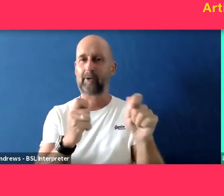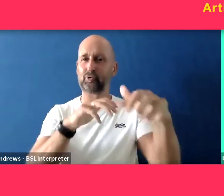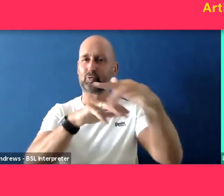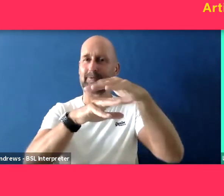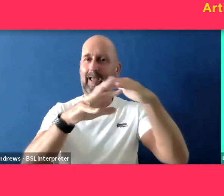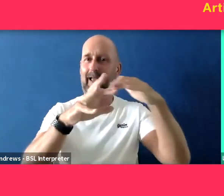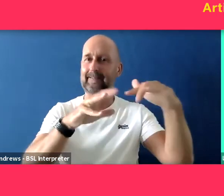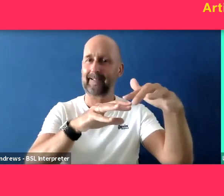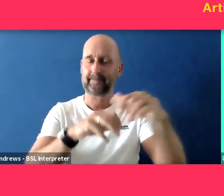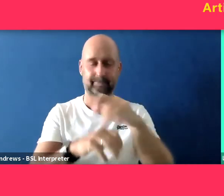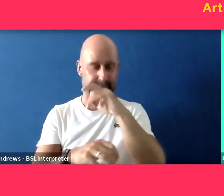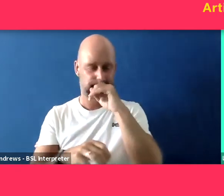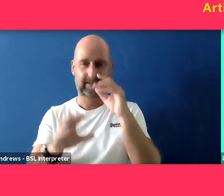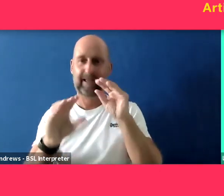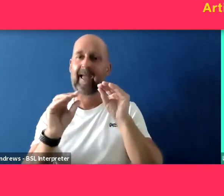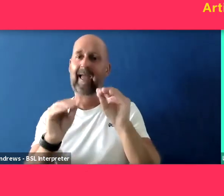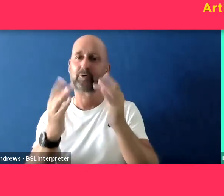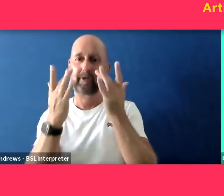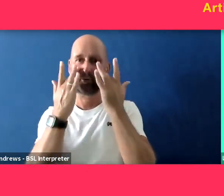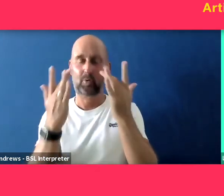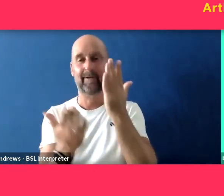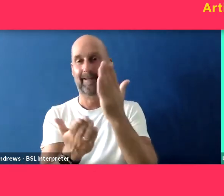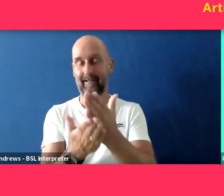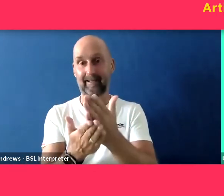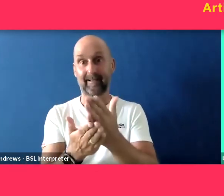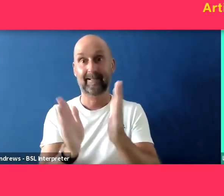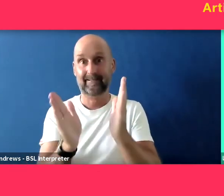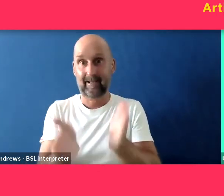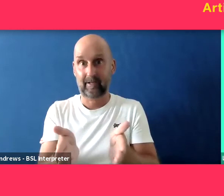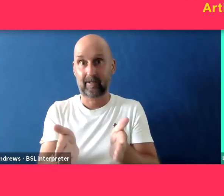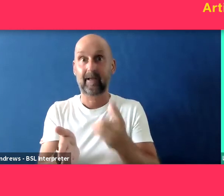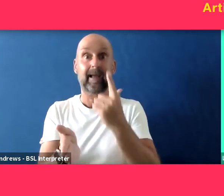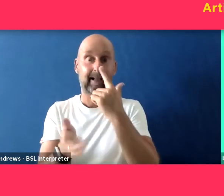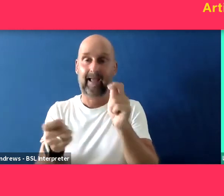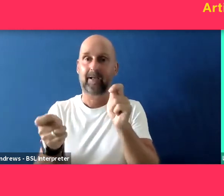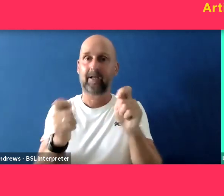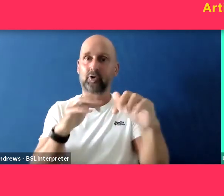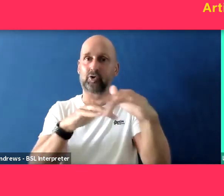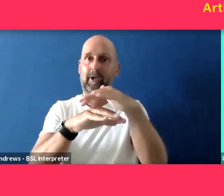Education is shown to be necessary, it has shown that it can change how we discuss things,